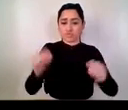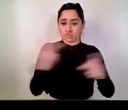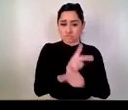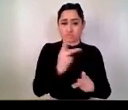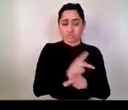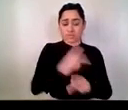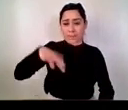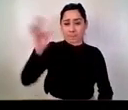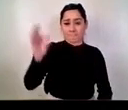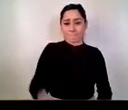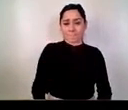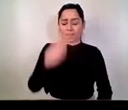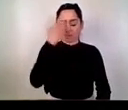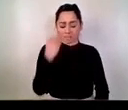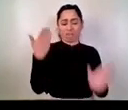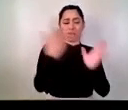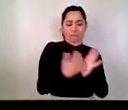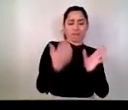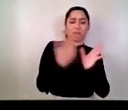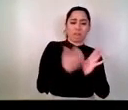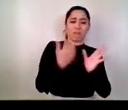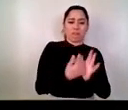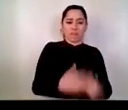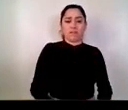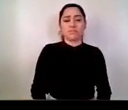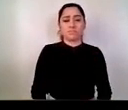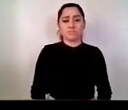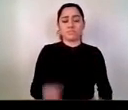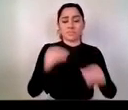sleep disruption which affects levels of neurotransmitters and stress hormones